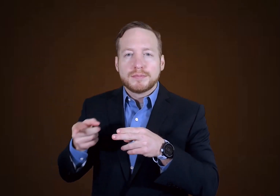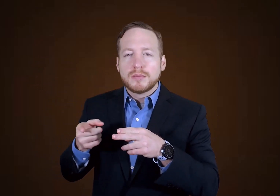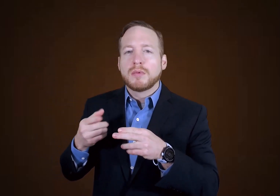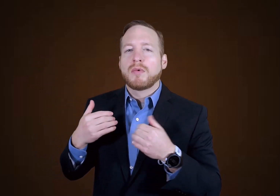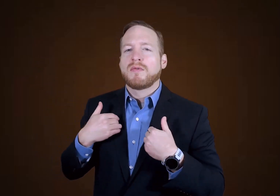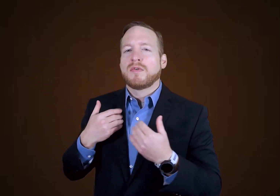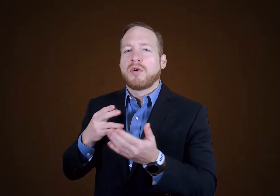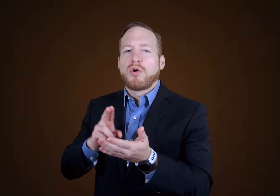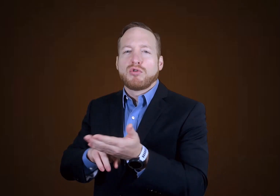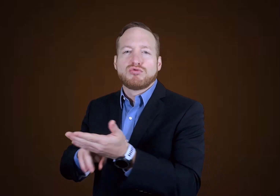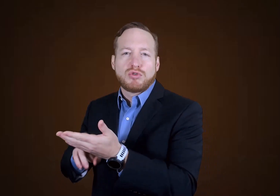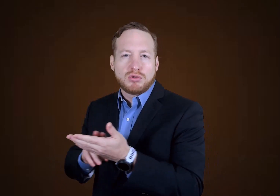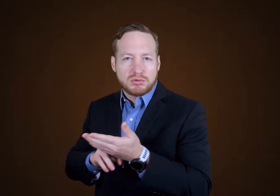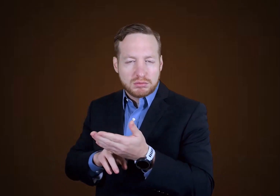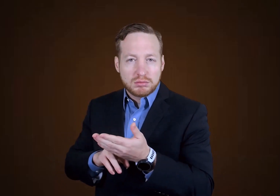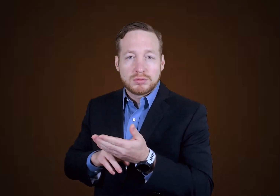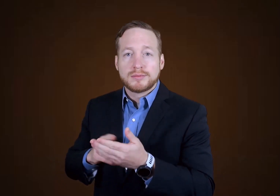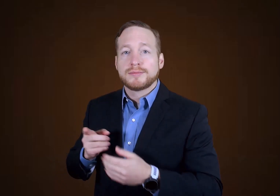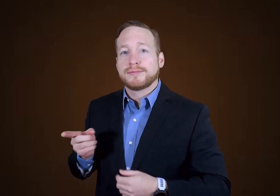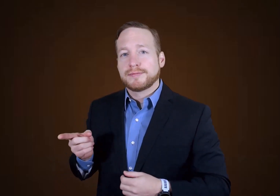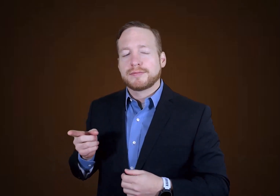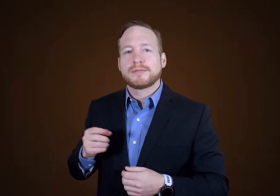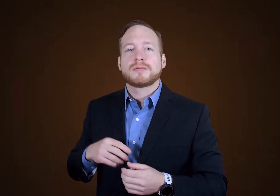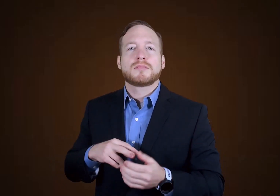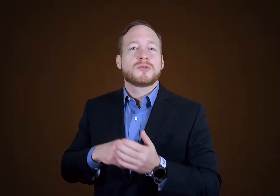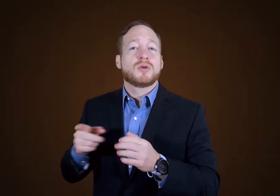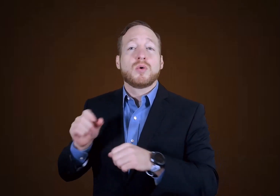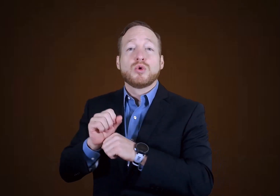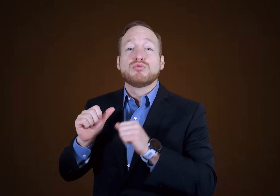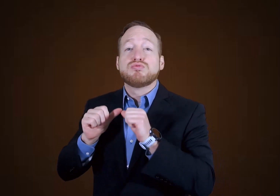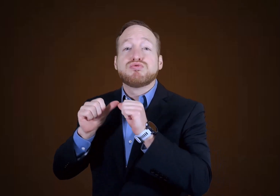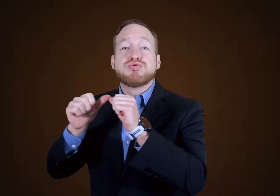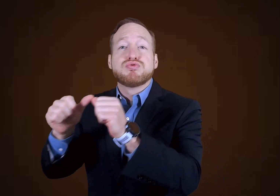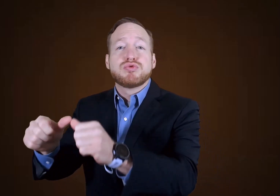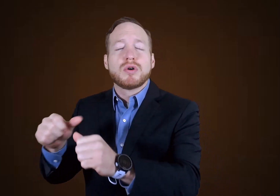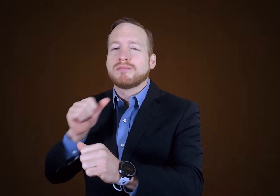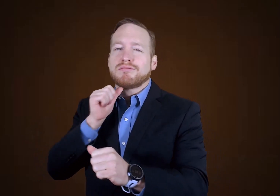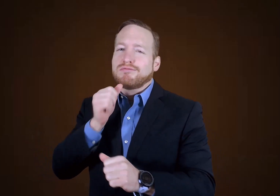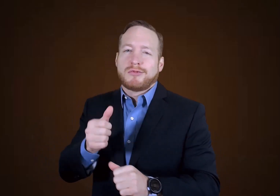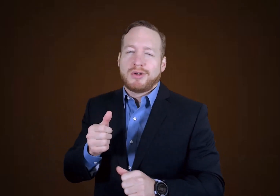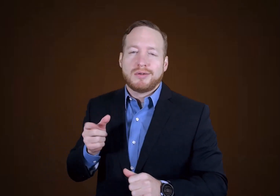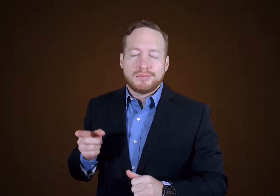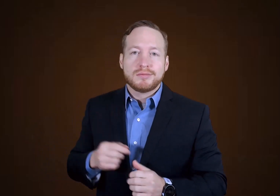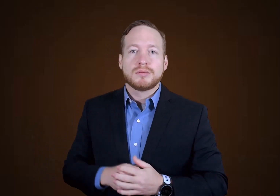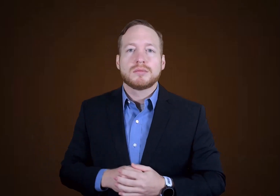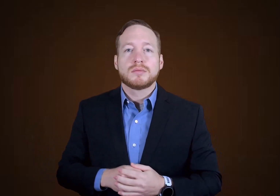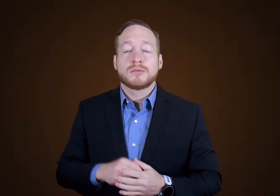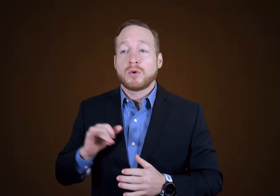they also have grants and those take care of temporary assignments